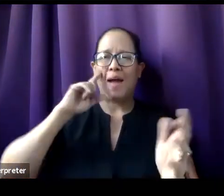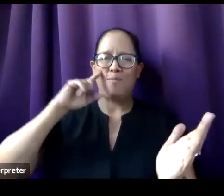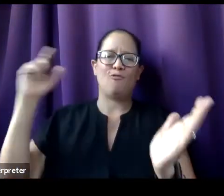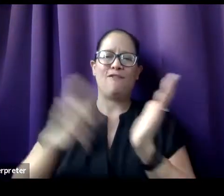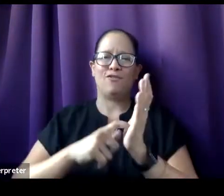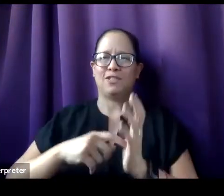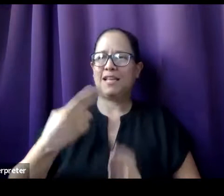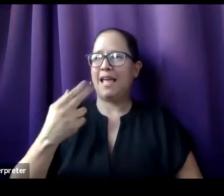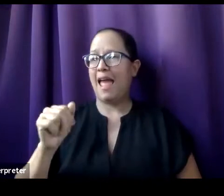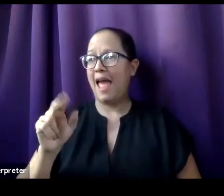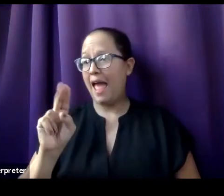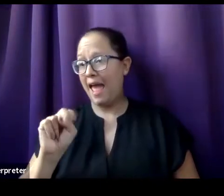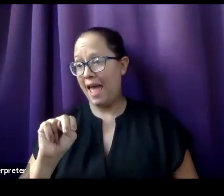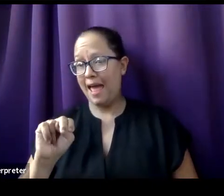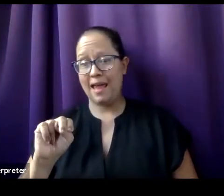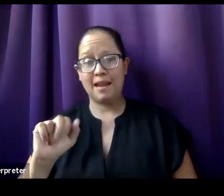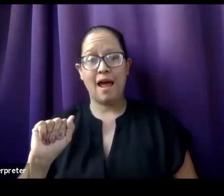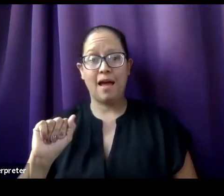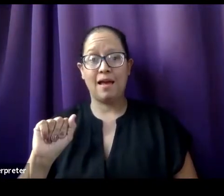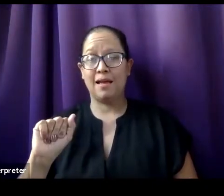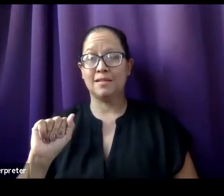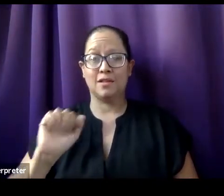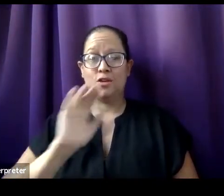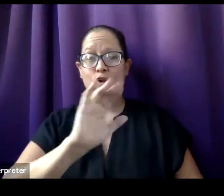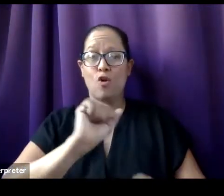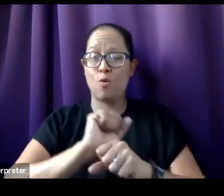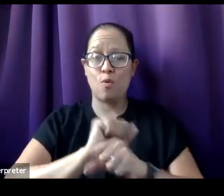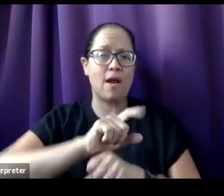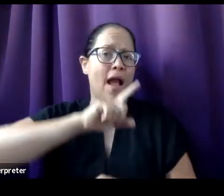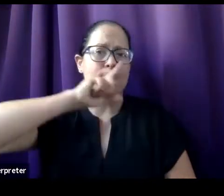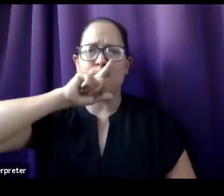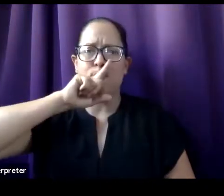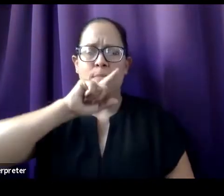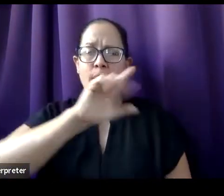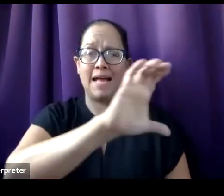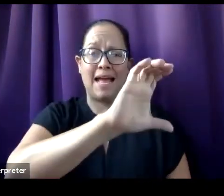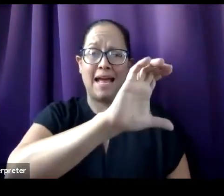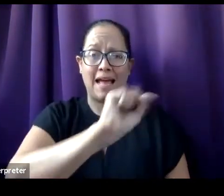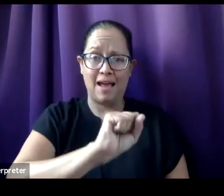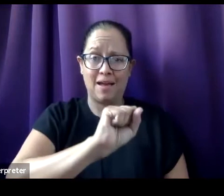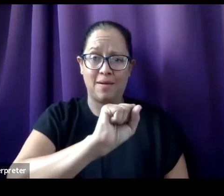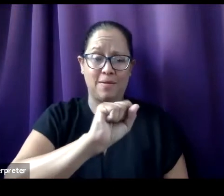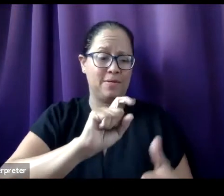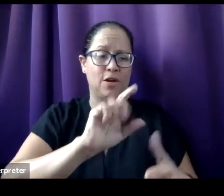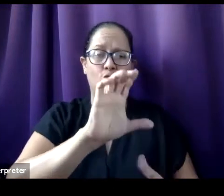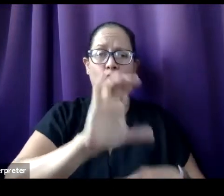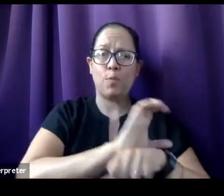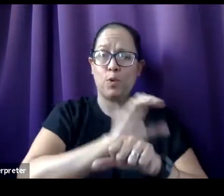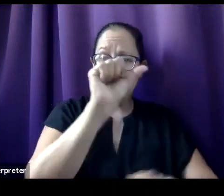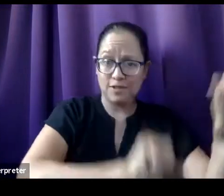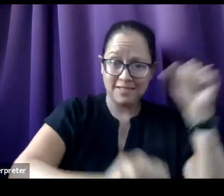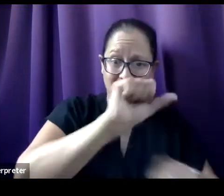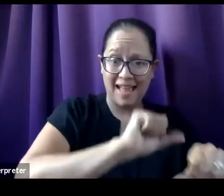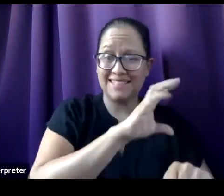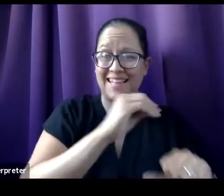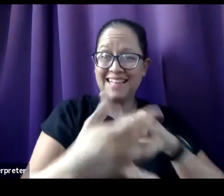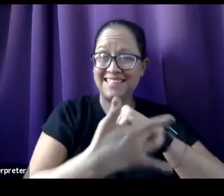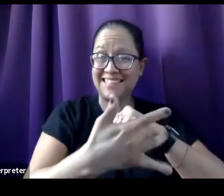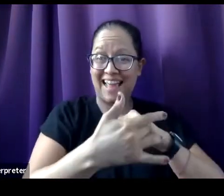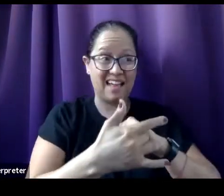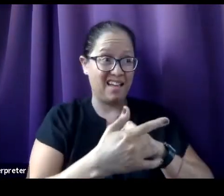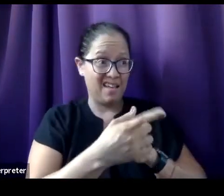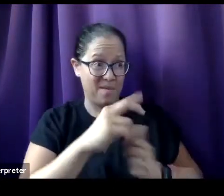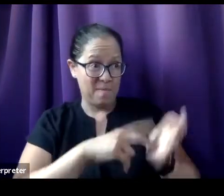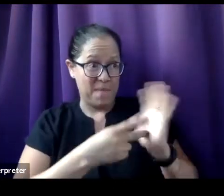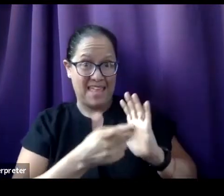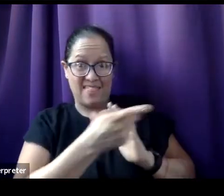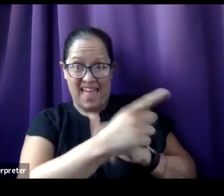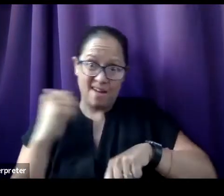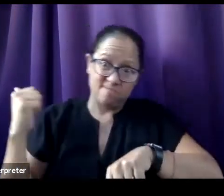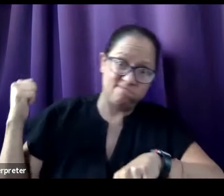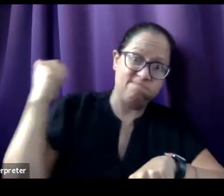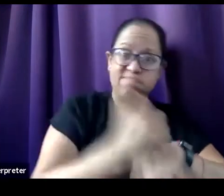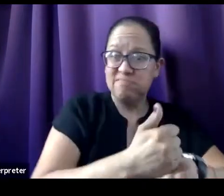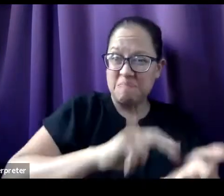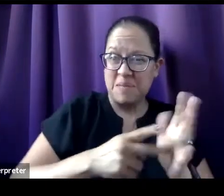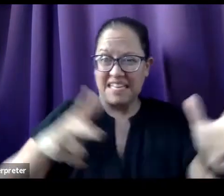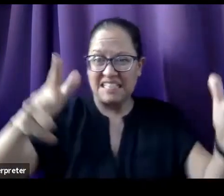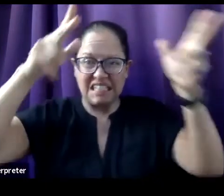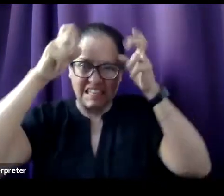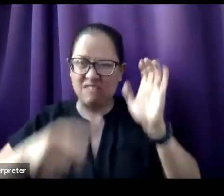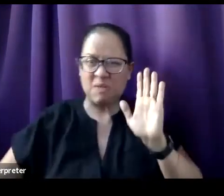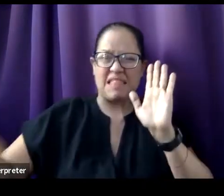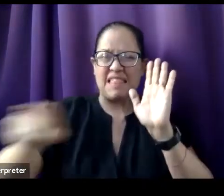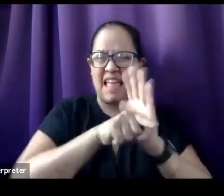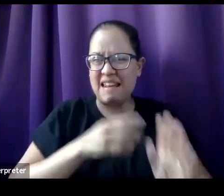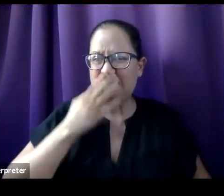I am not calling, computer science and tech itself inherently evil, and in fact i think that's important lesson from Oregon to set there's nothing inherent about evil they're not evil people.